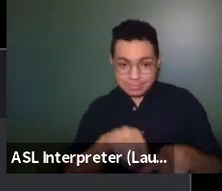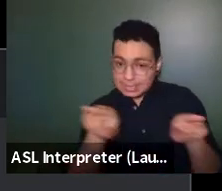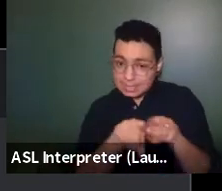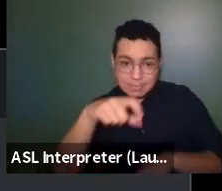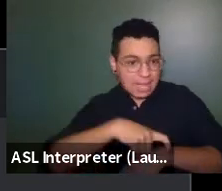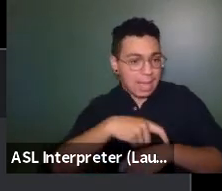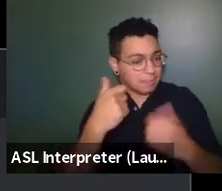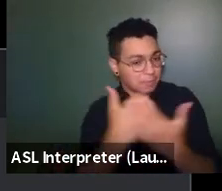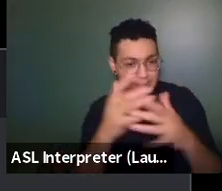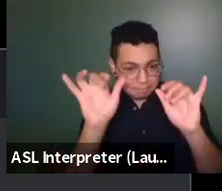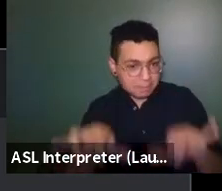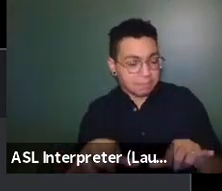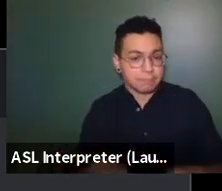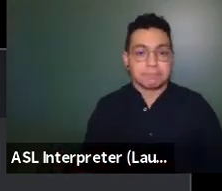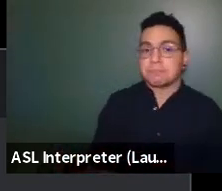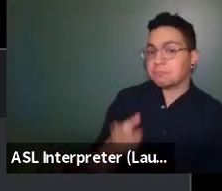ESD 112 - Katherine Livick: Yep, you should be able to get in the same way.